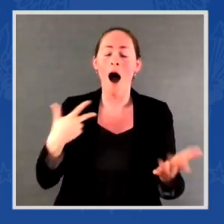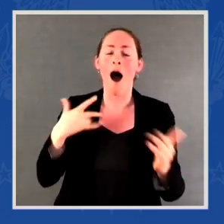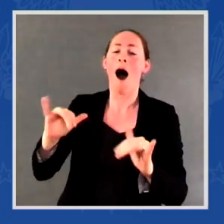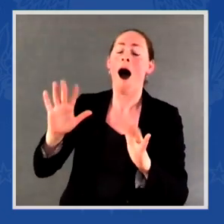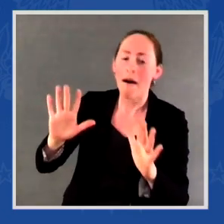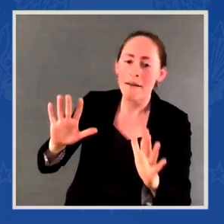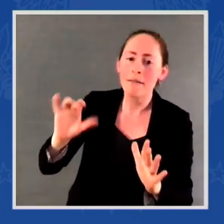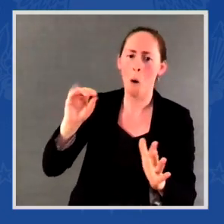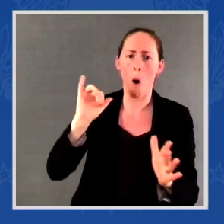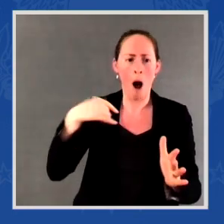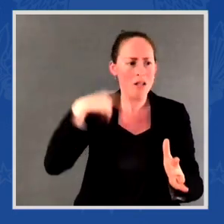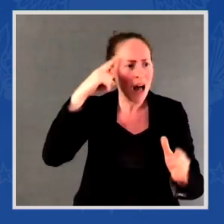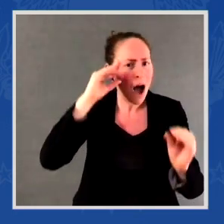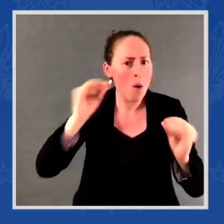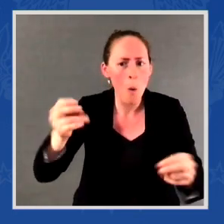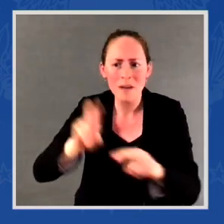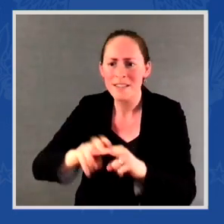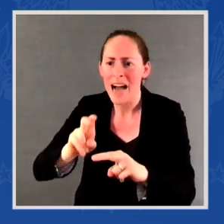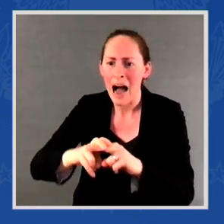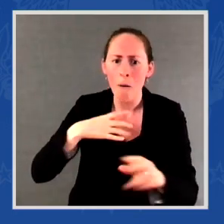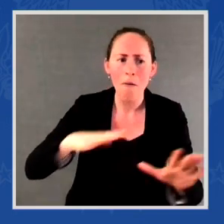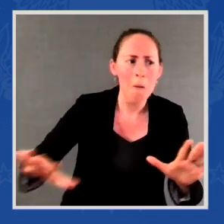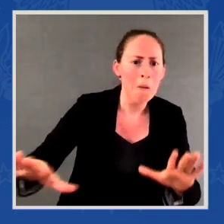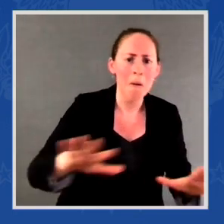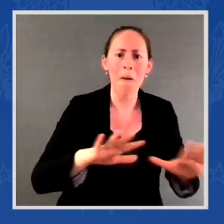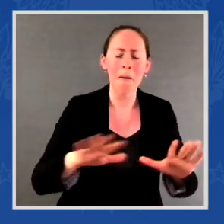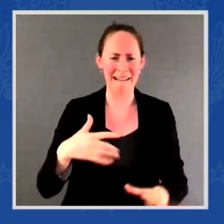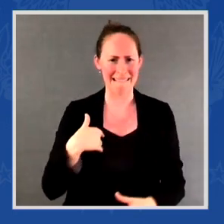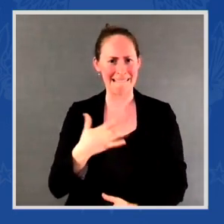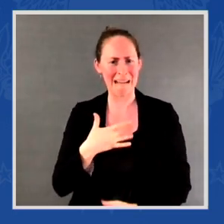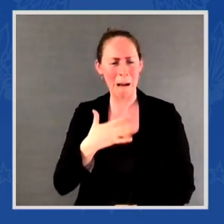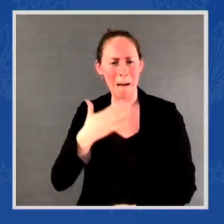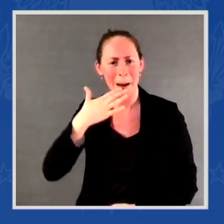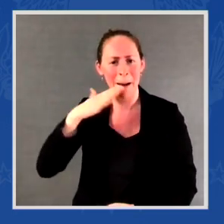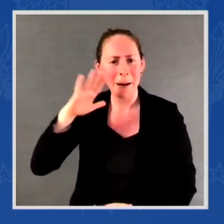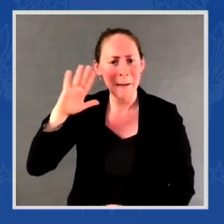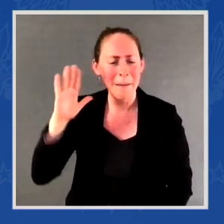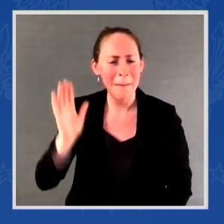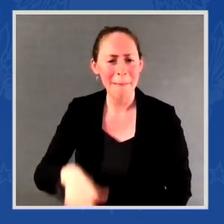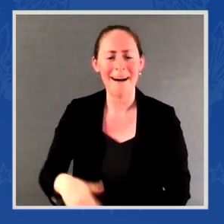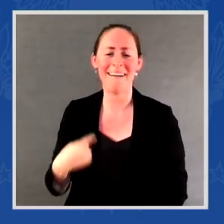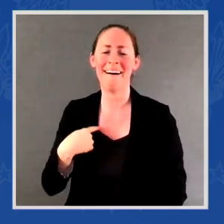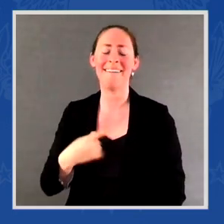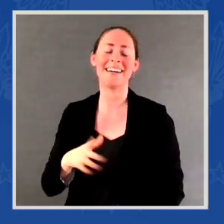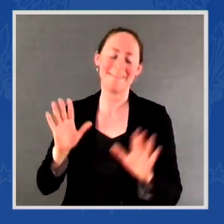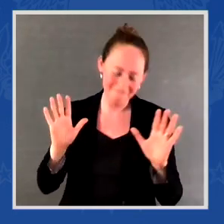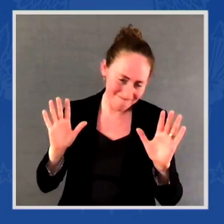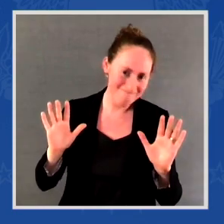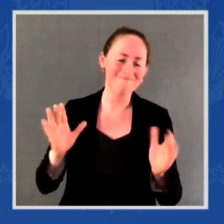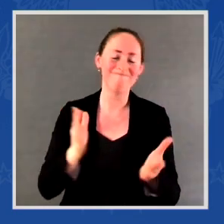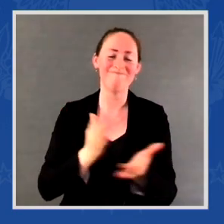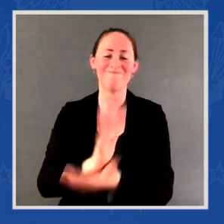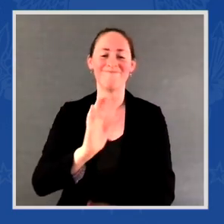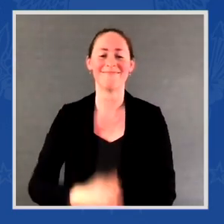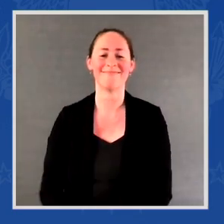I was going to really feel guilty. Folks, look, it's great to be Mayor Baldwin of Raleigh